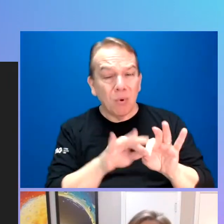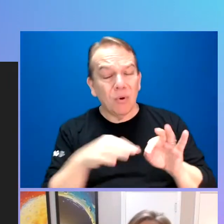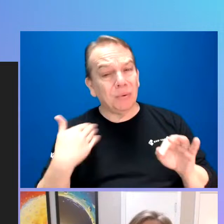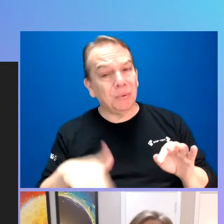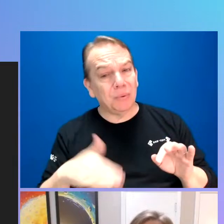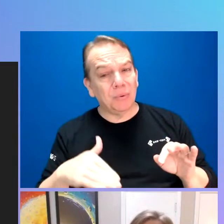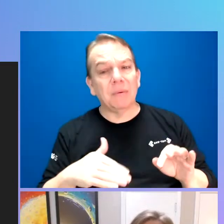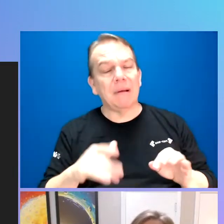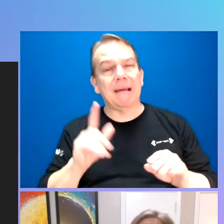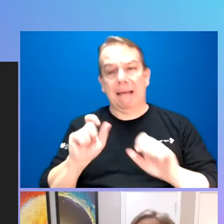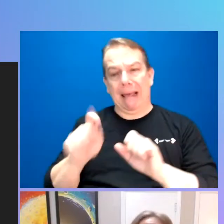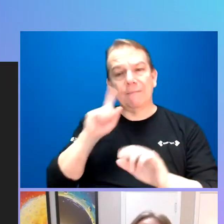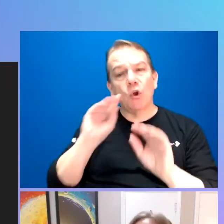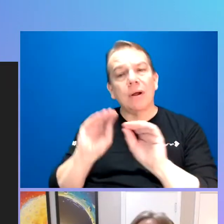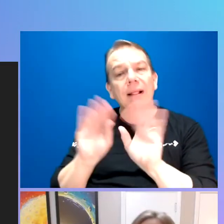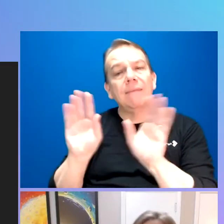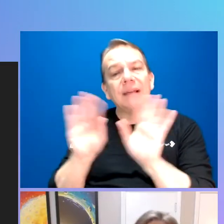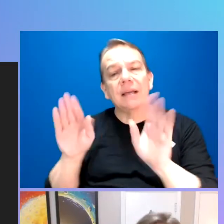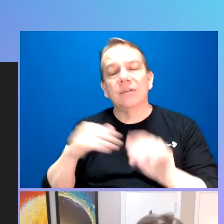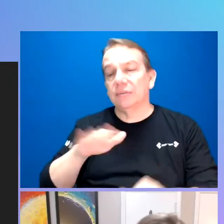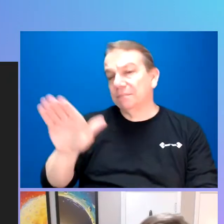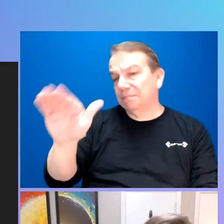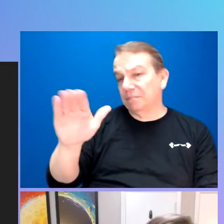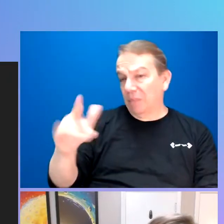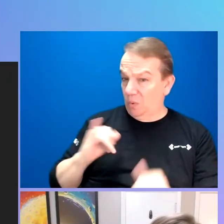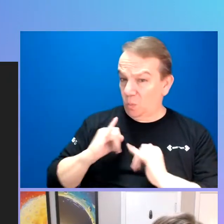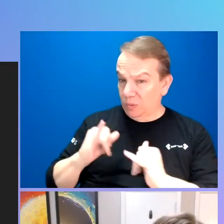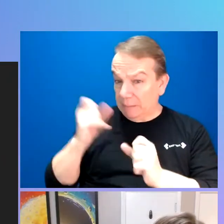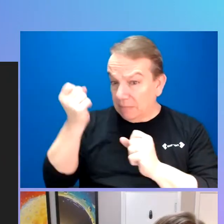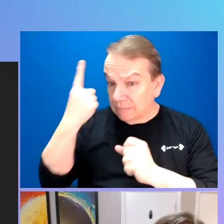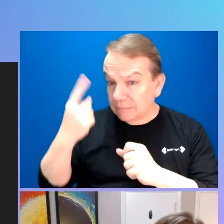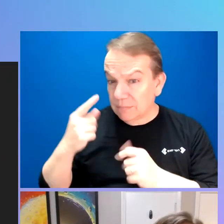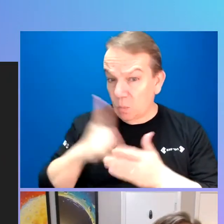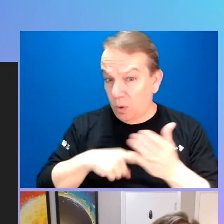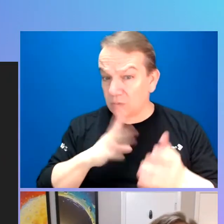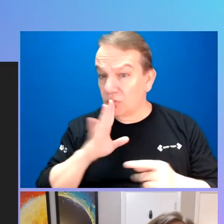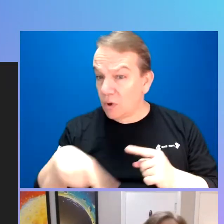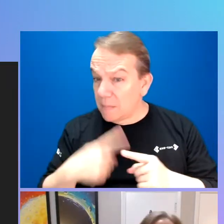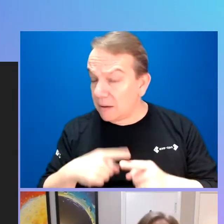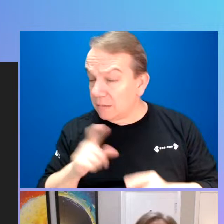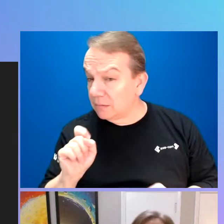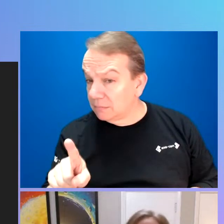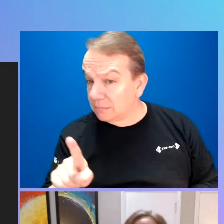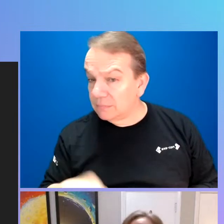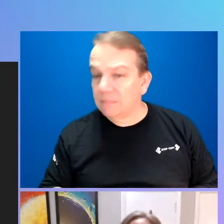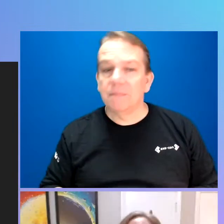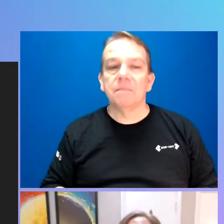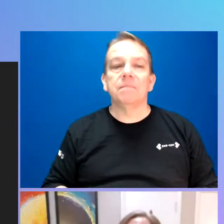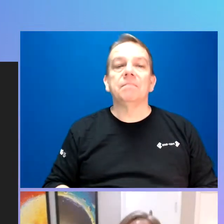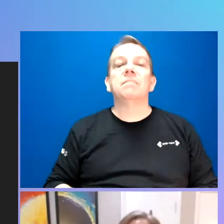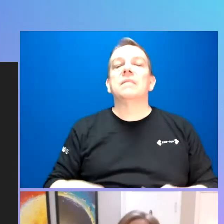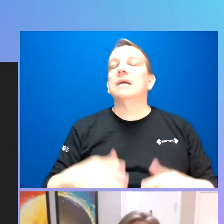always ask for clarification to make sure you're on the same page. So with that said, we're